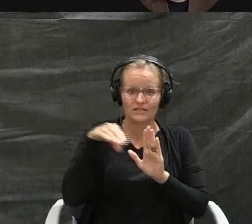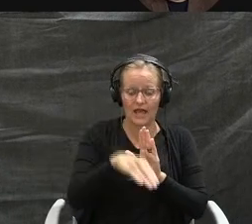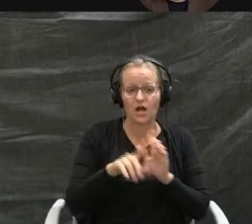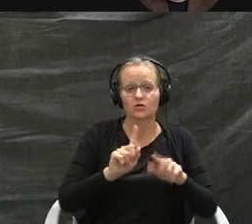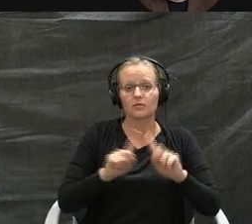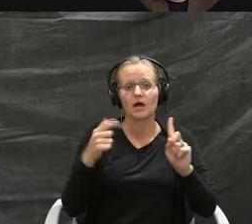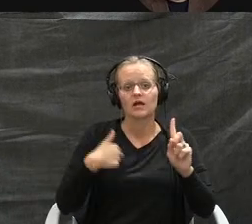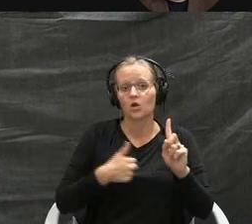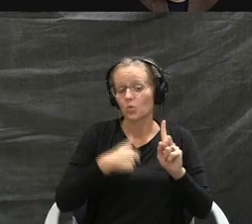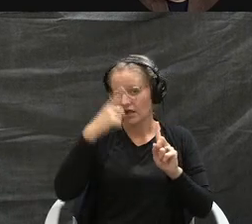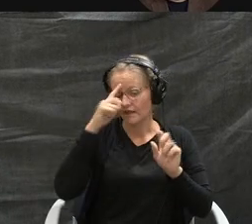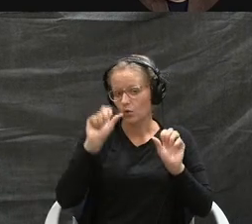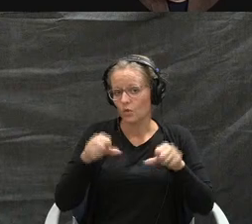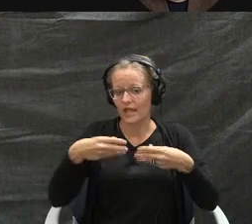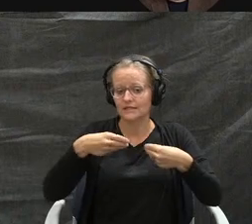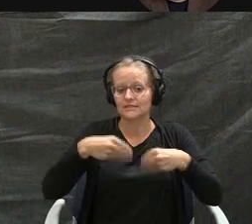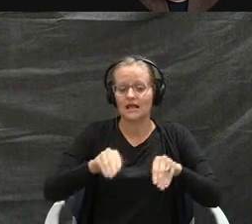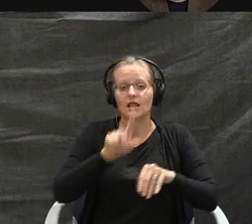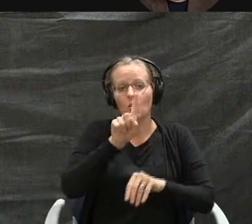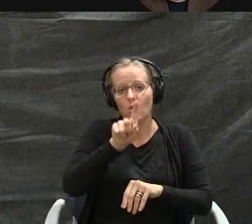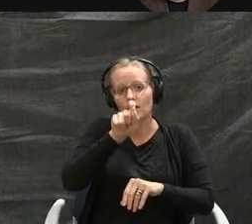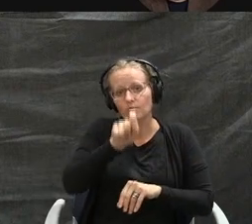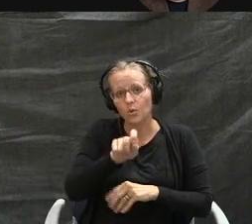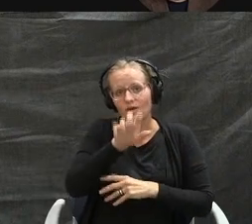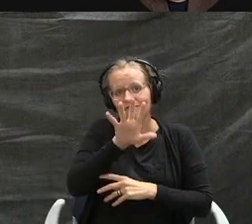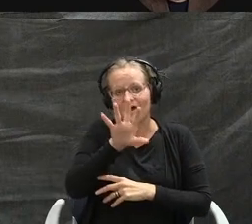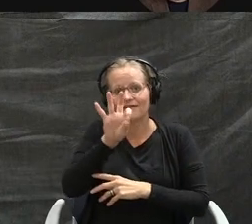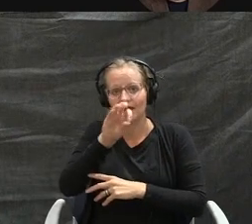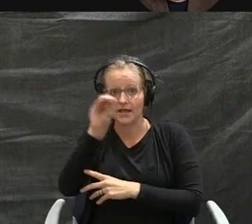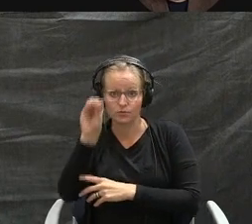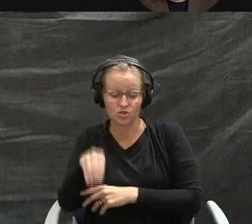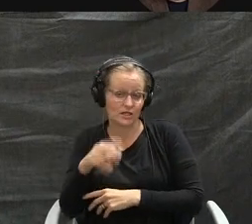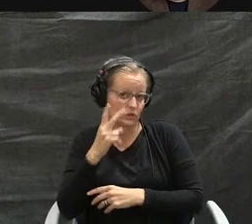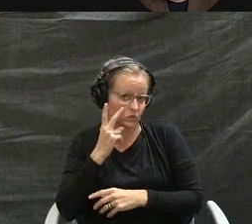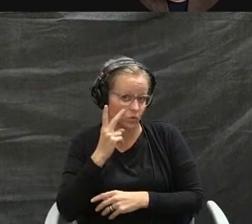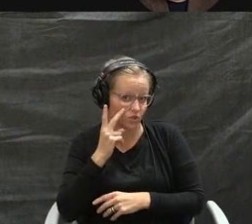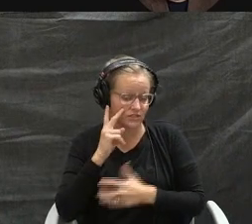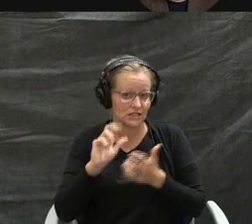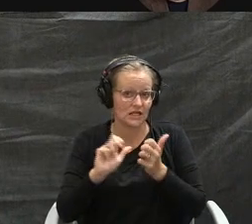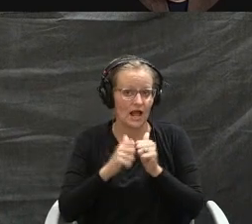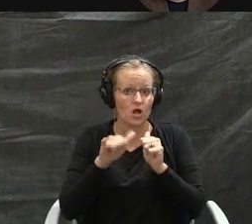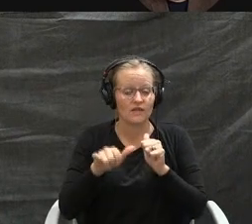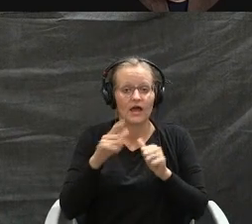be able to sell these at 1.95% so. I will see how things hold out with the interest rate, so